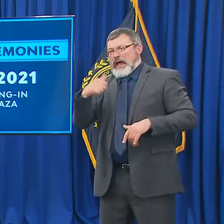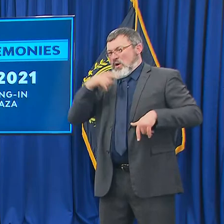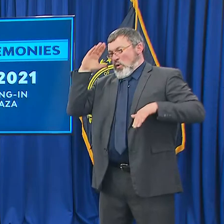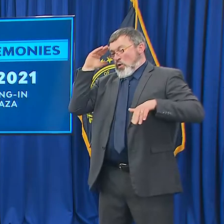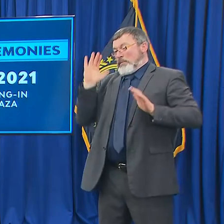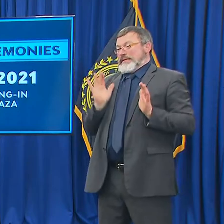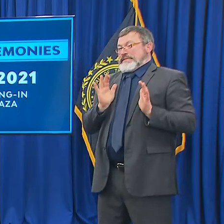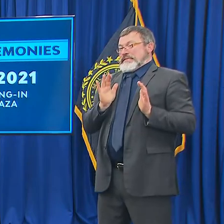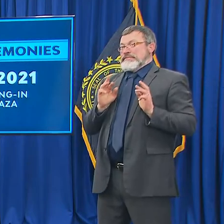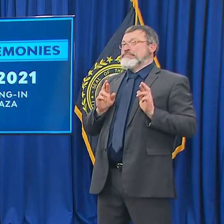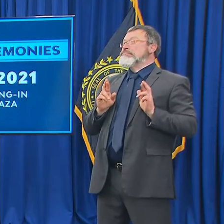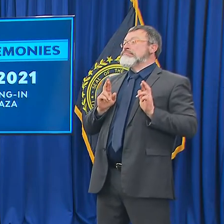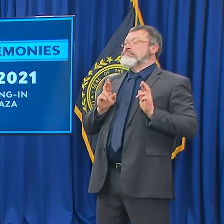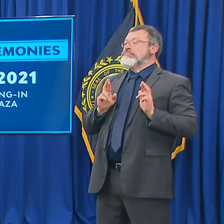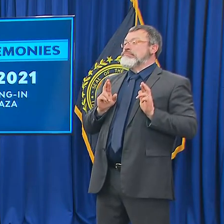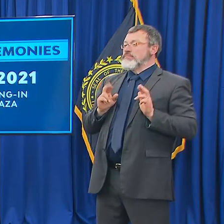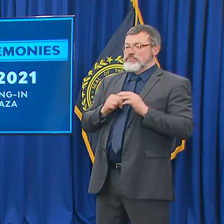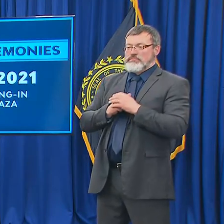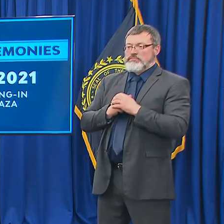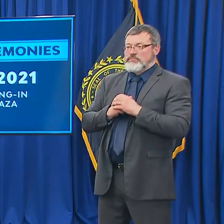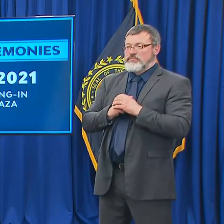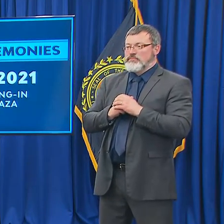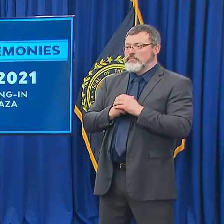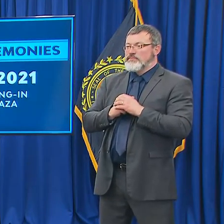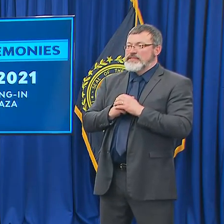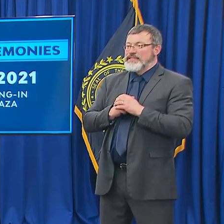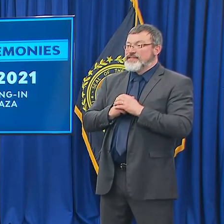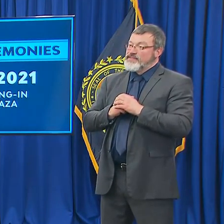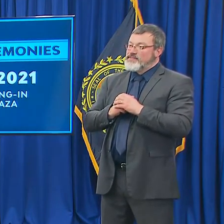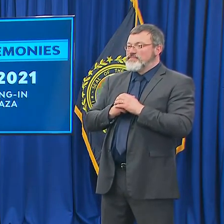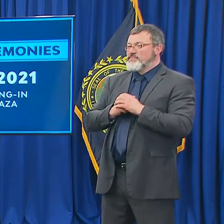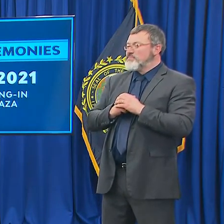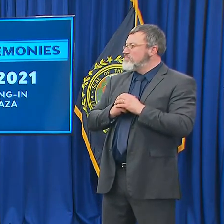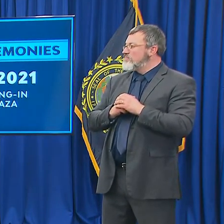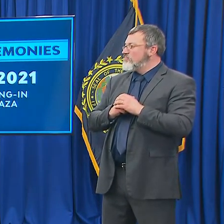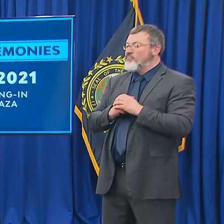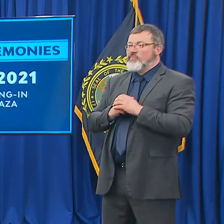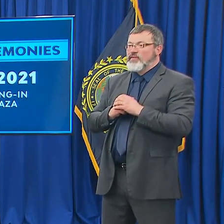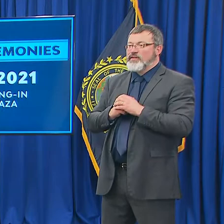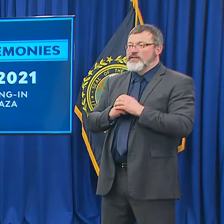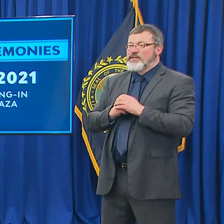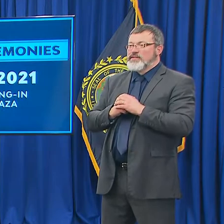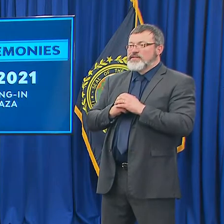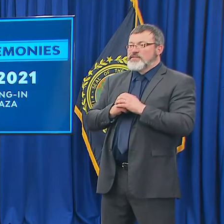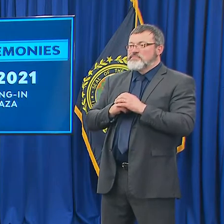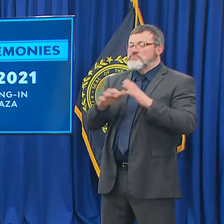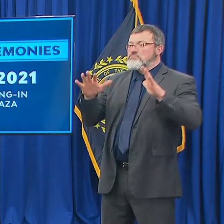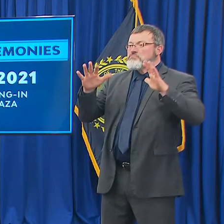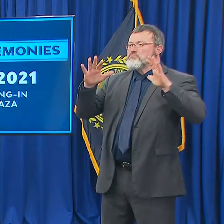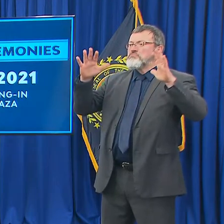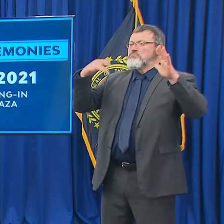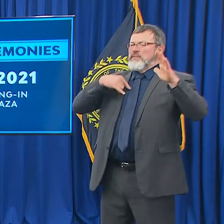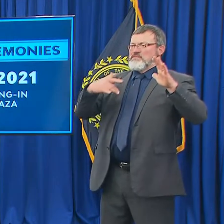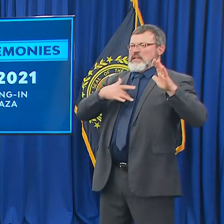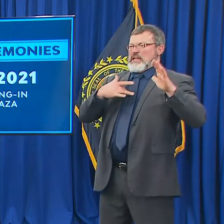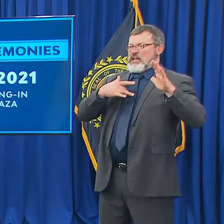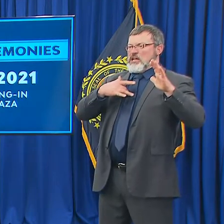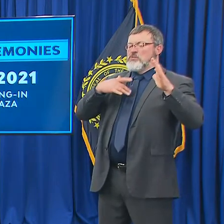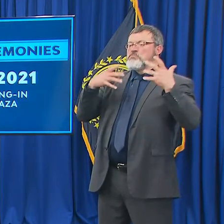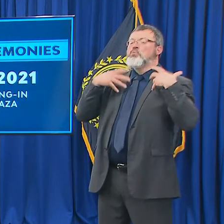this summer as we come out of covered. Hopefully we get to a point where we are covered free. Obviously no date is set in stone, but as a way